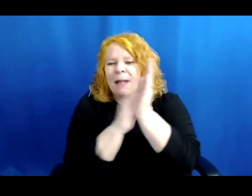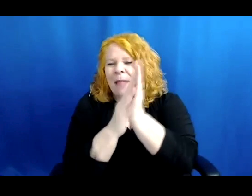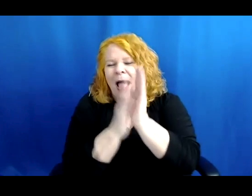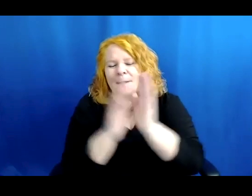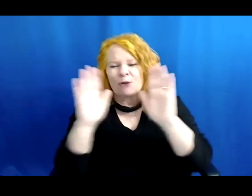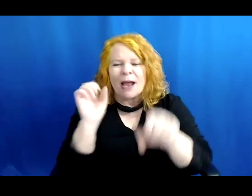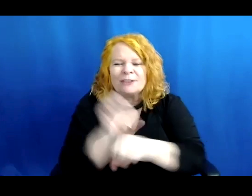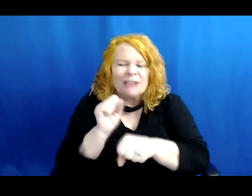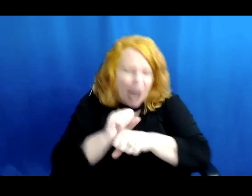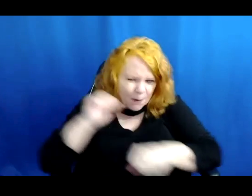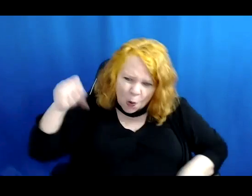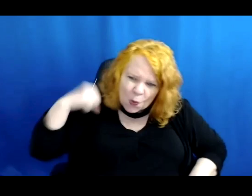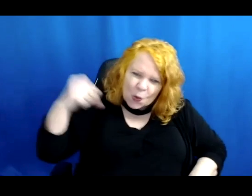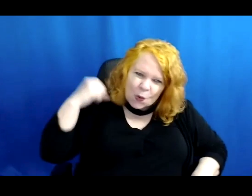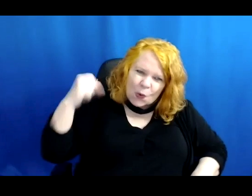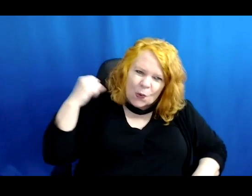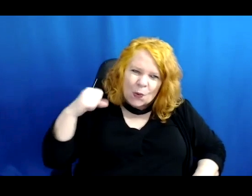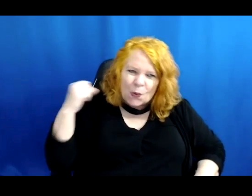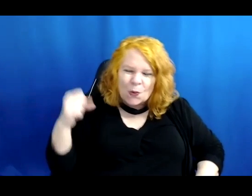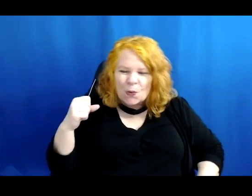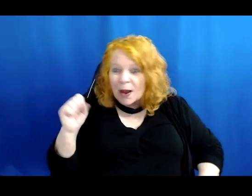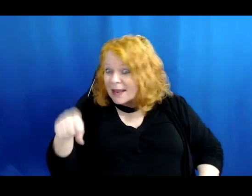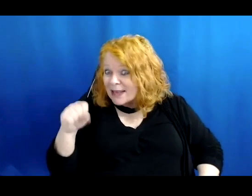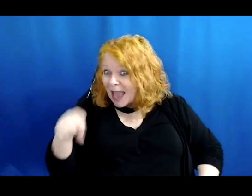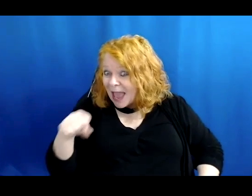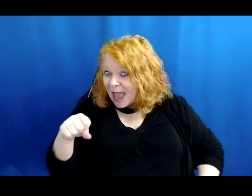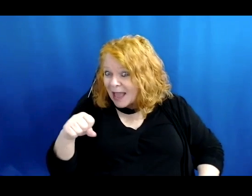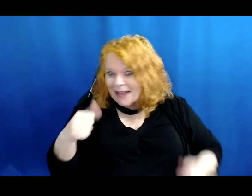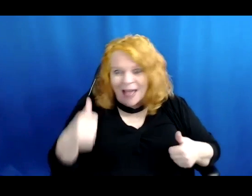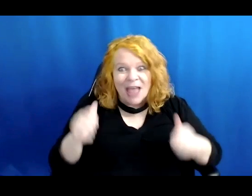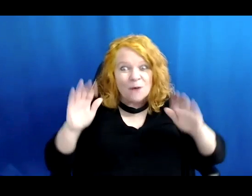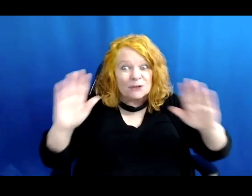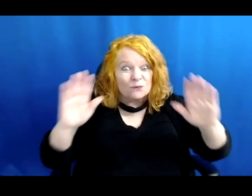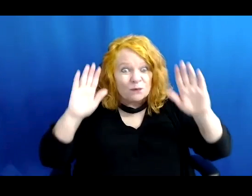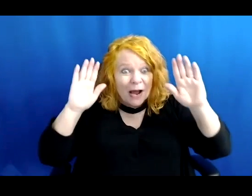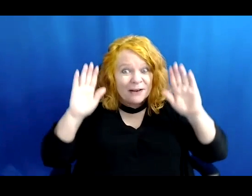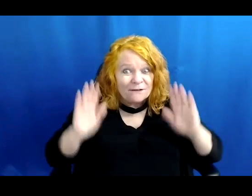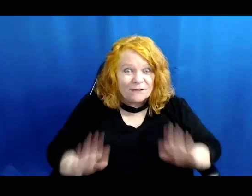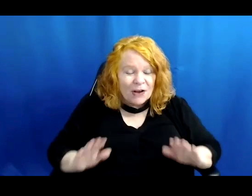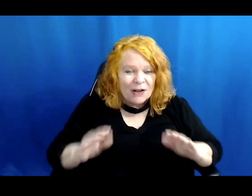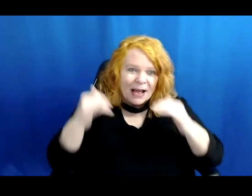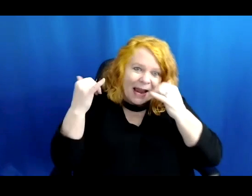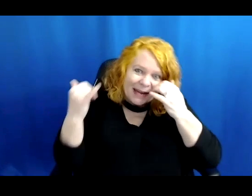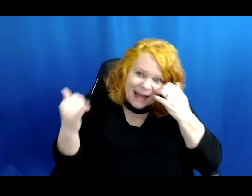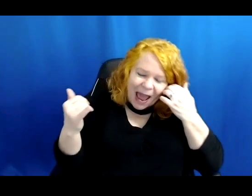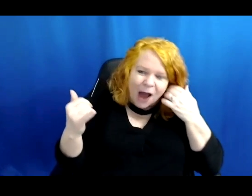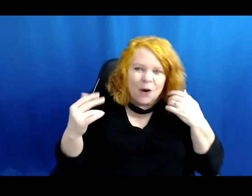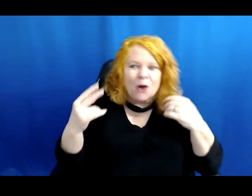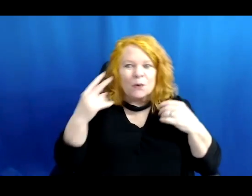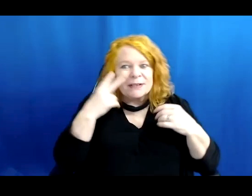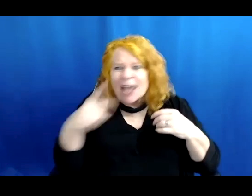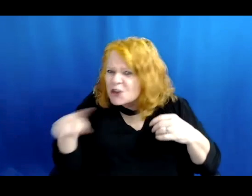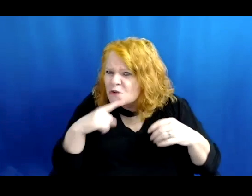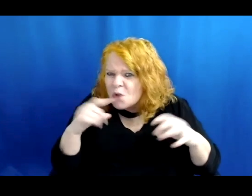joining in. Woo! See you all in America. You were incredible boys and girls.